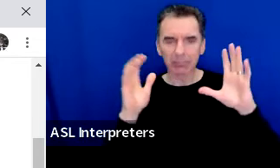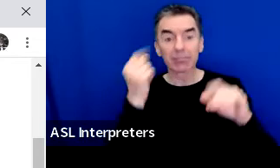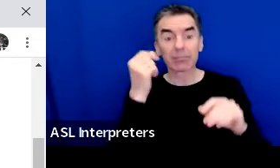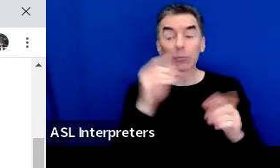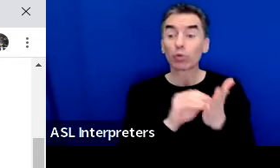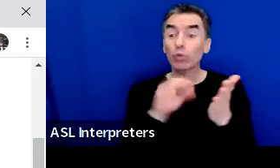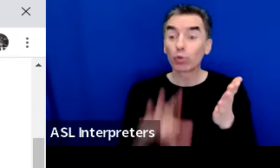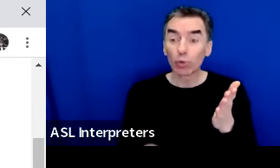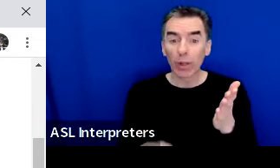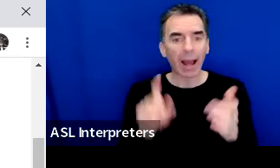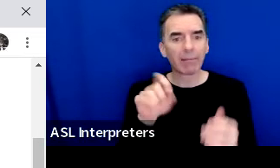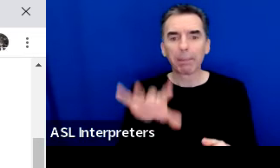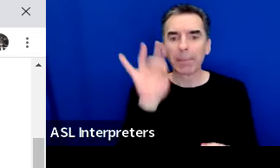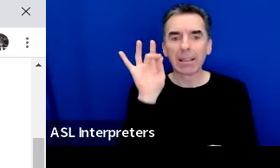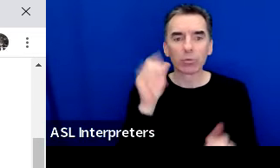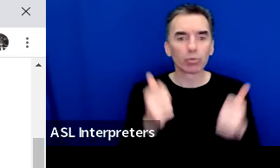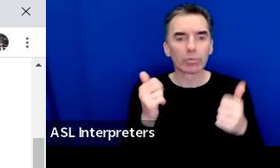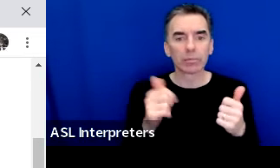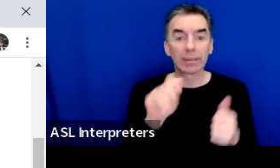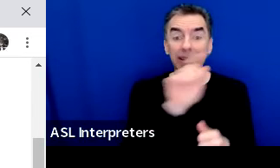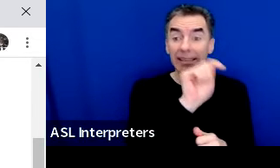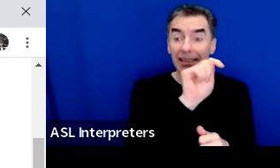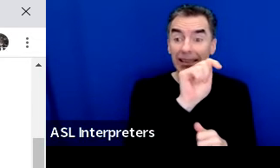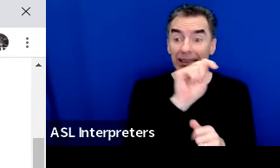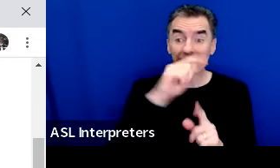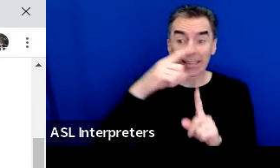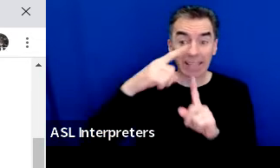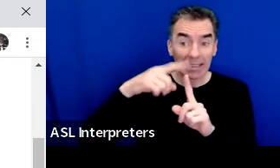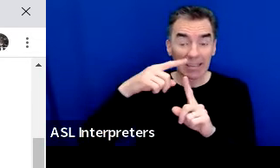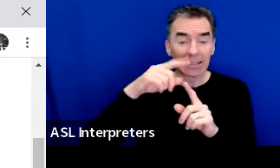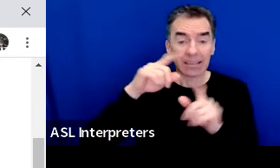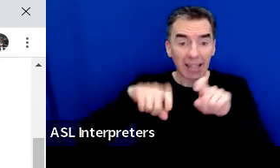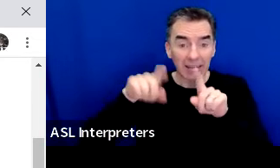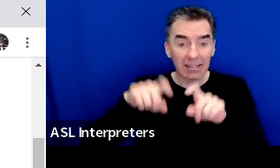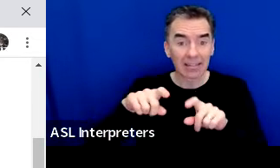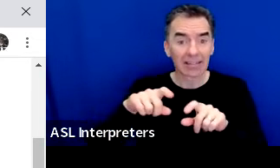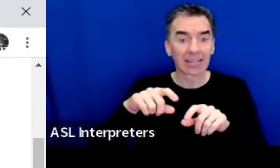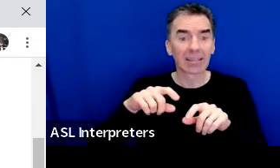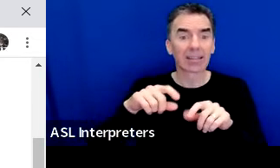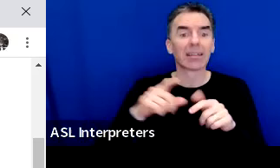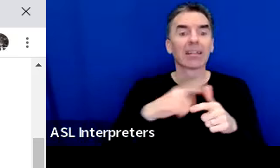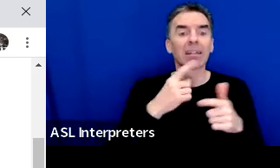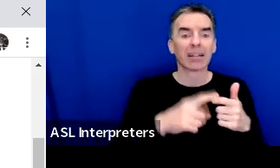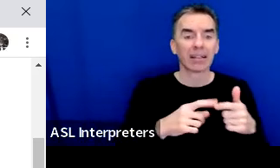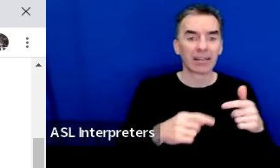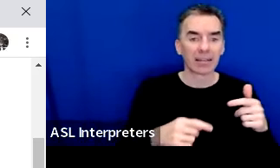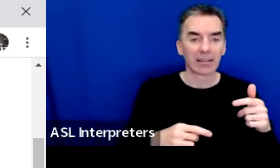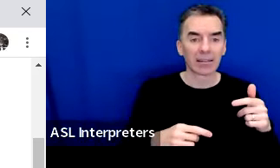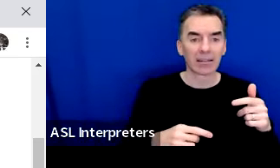So if they choose a T test, then they have to choose age not. This is a, you know, is it a new or is it a p?